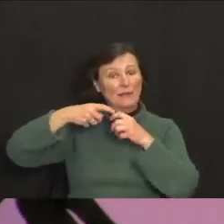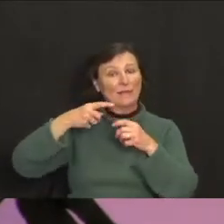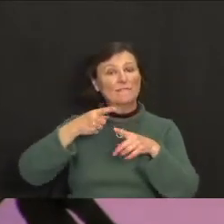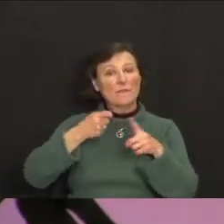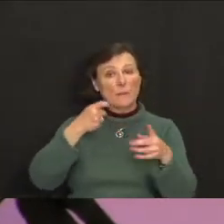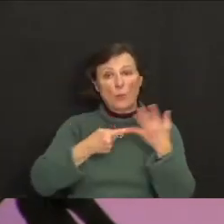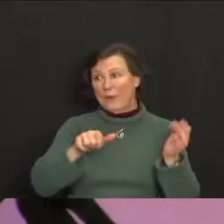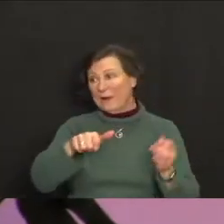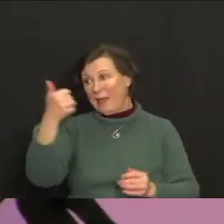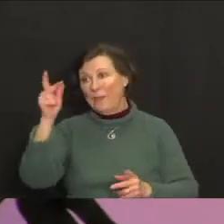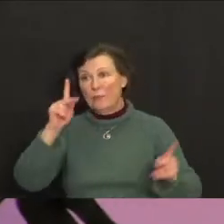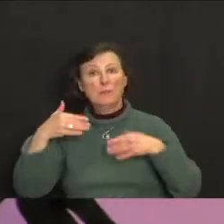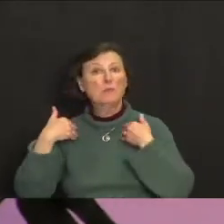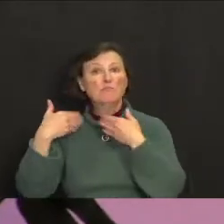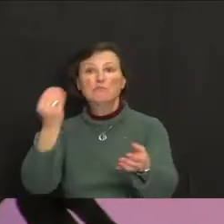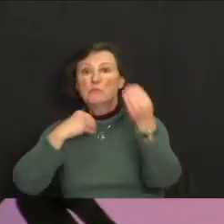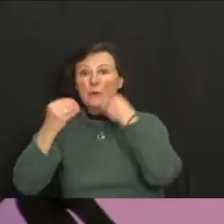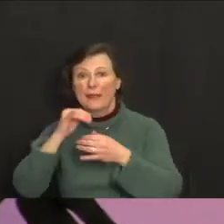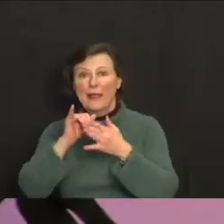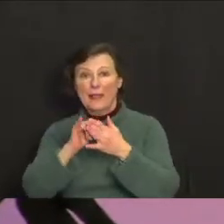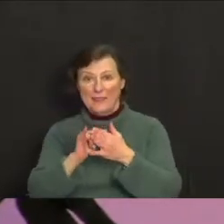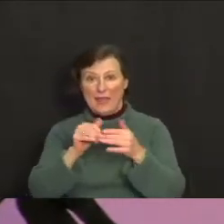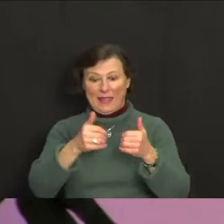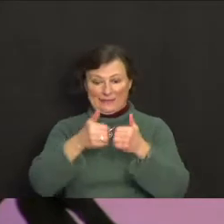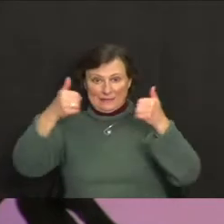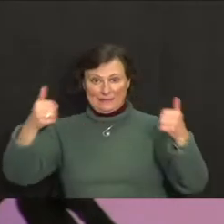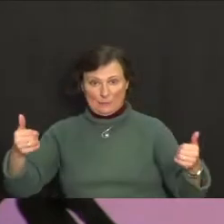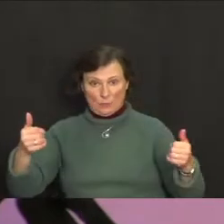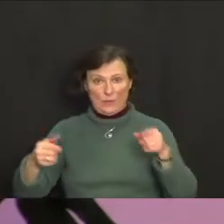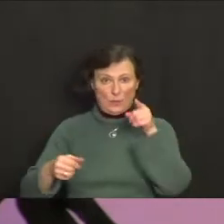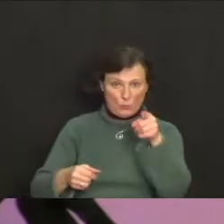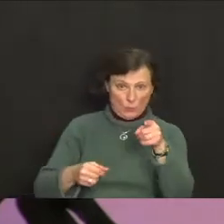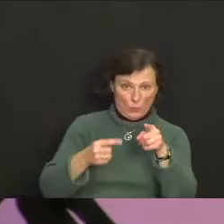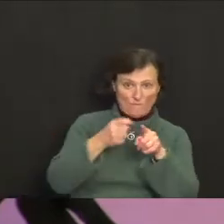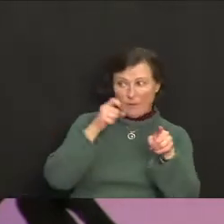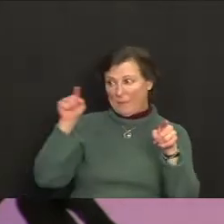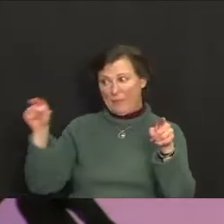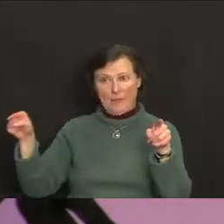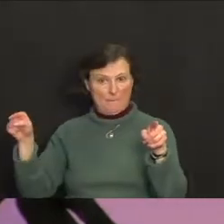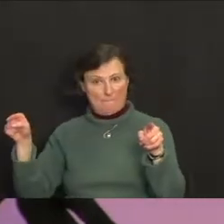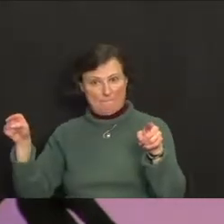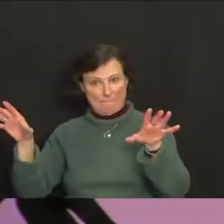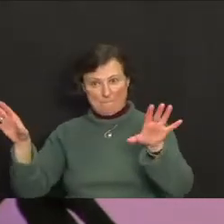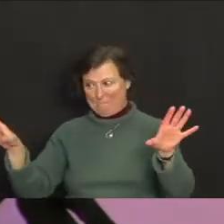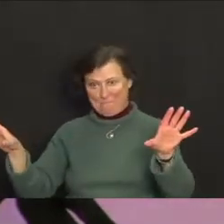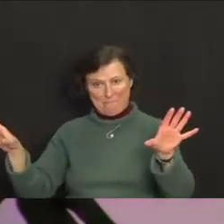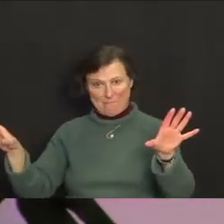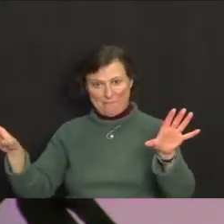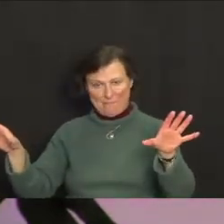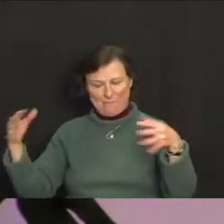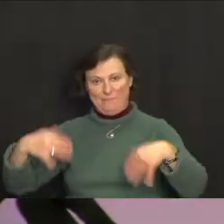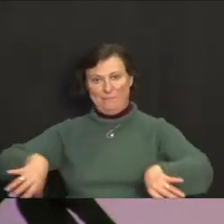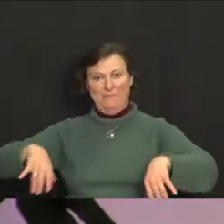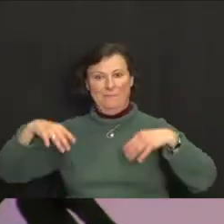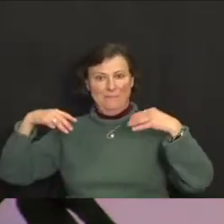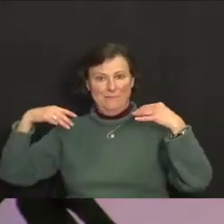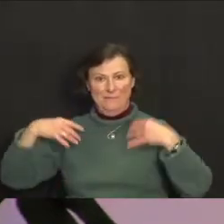and that now separates you from them. Good heavens, what's to come next?